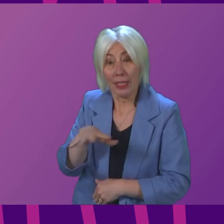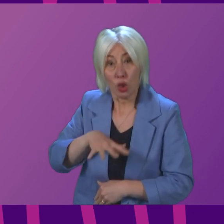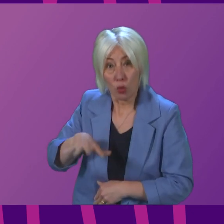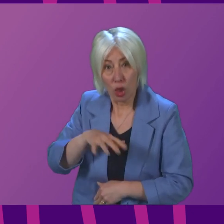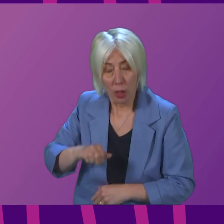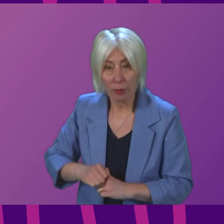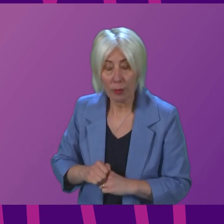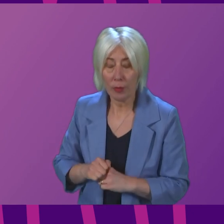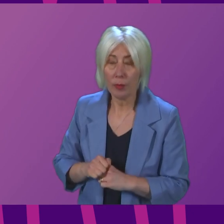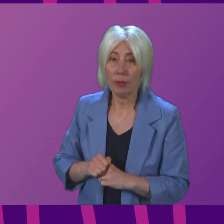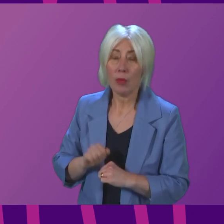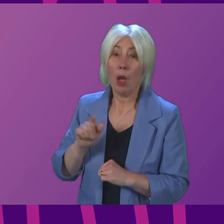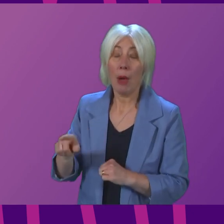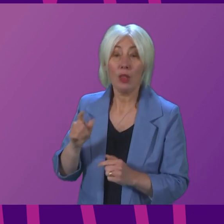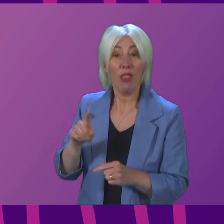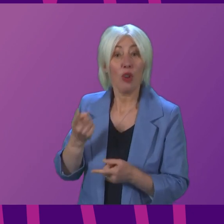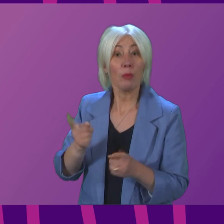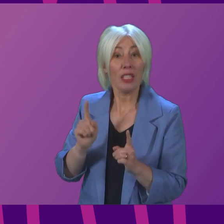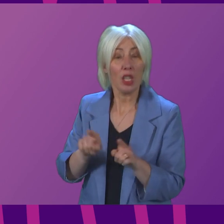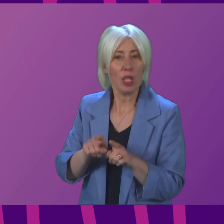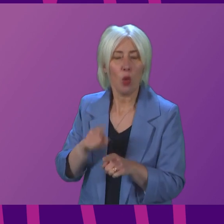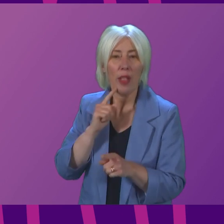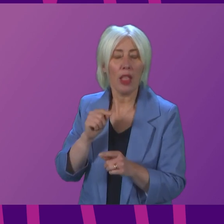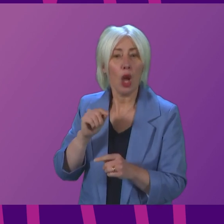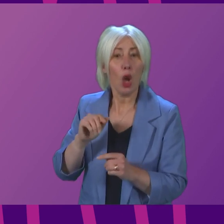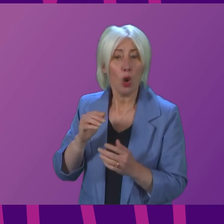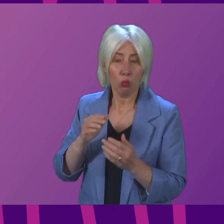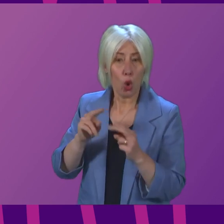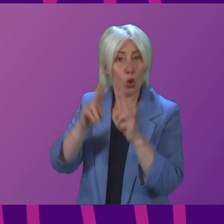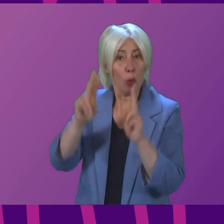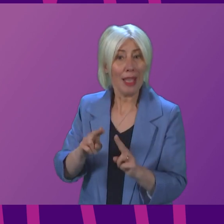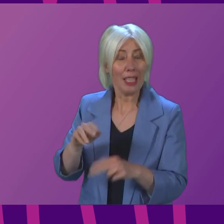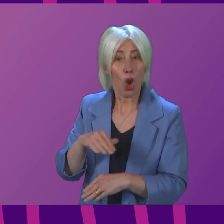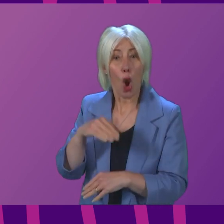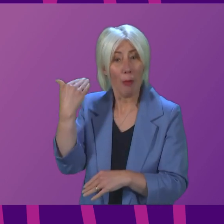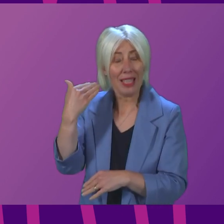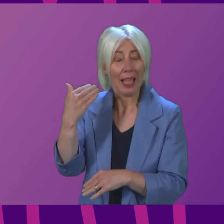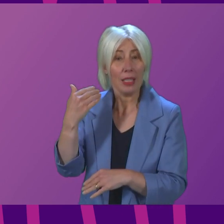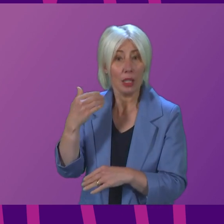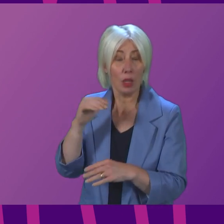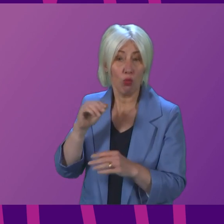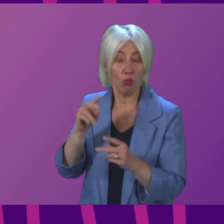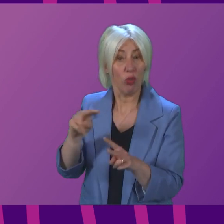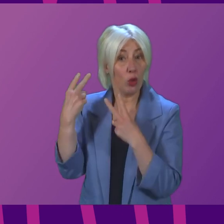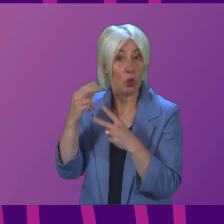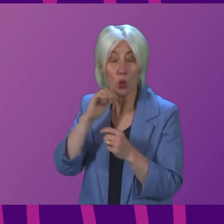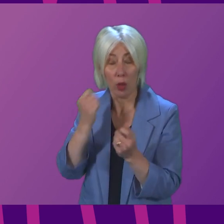Will she also confirm when domestic homicide reviews will be introduced?